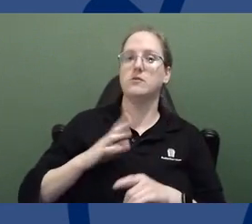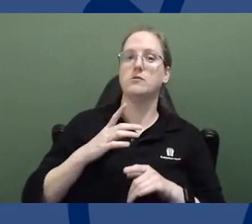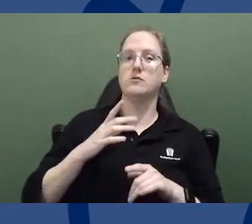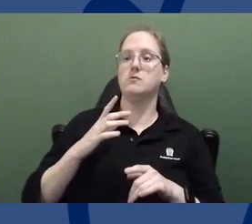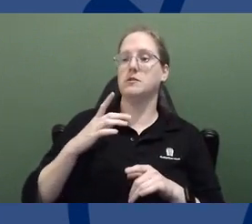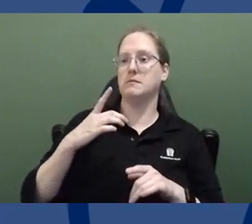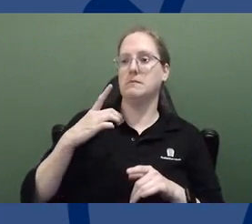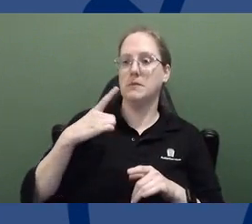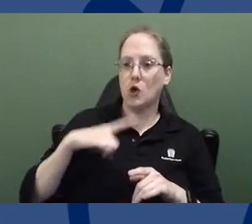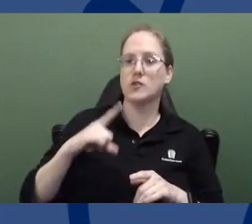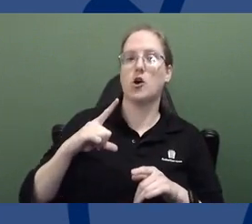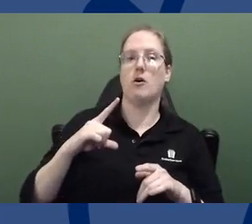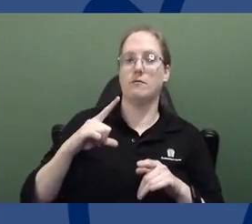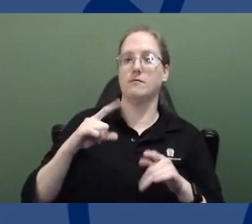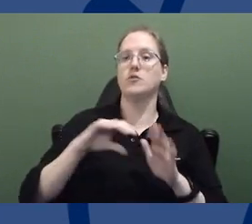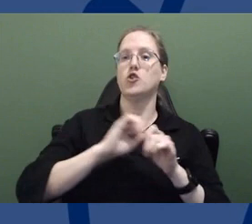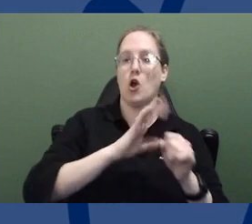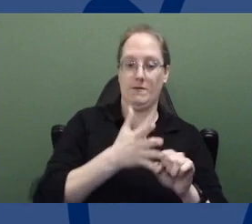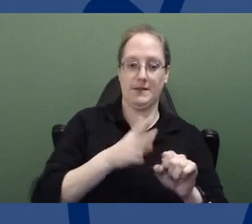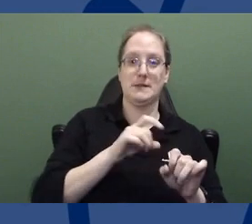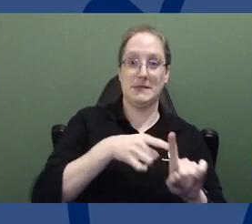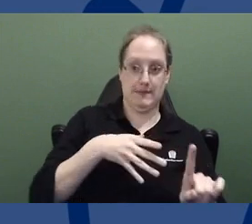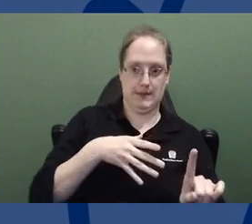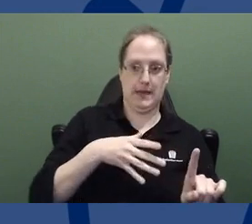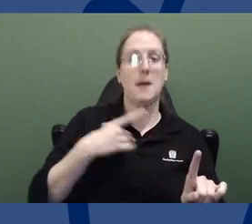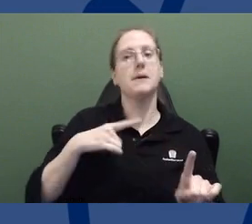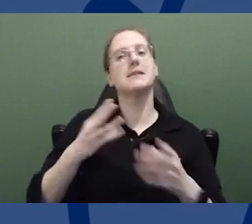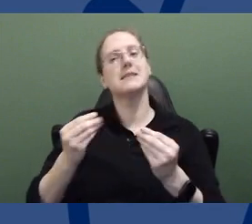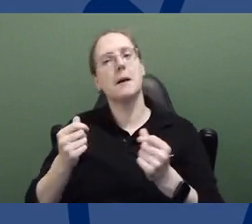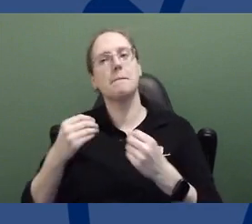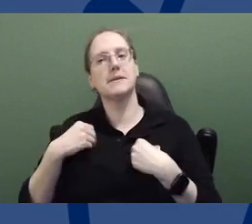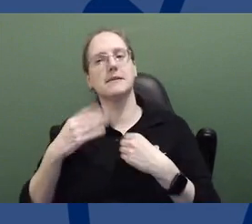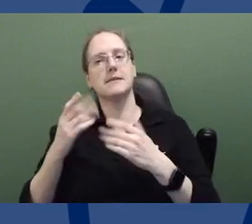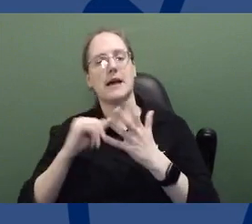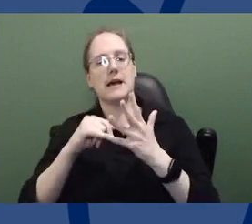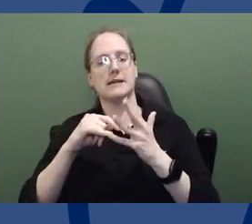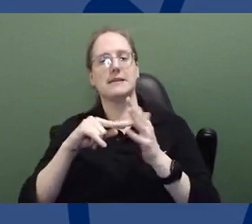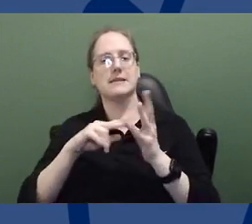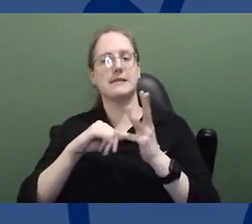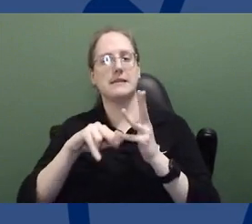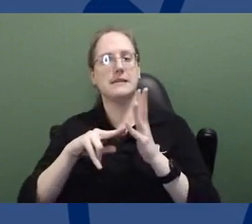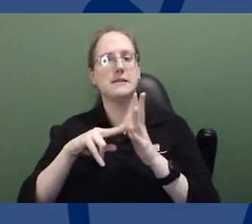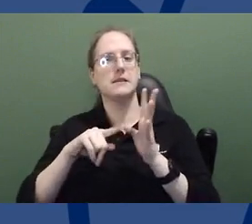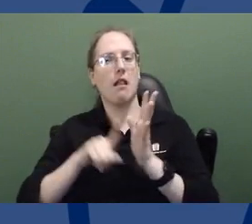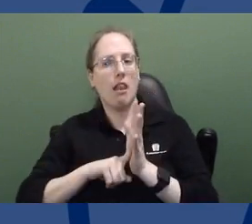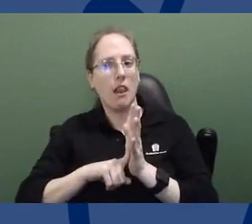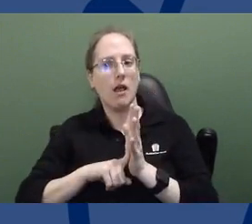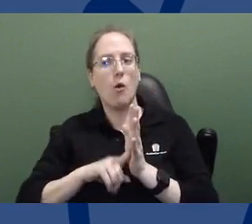have intermittent income. For example, it's winter now and outside of school holidays.